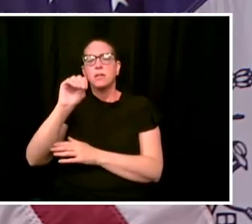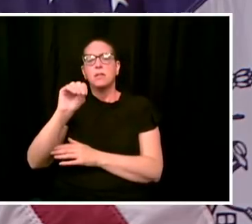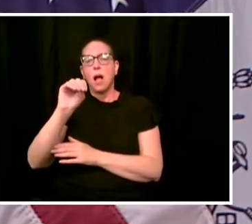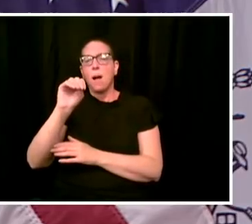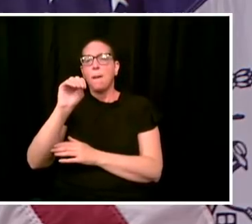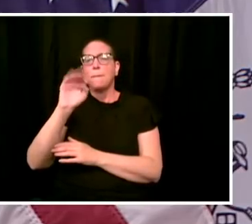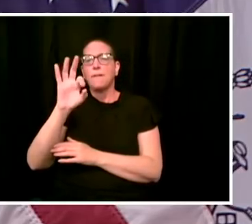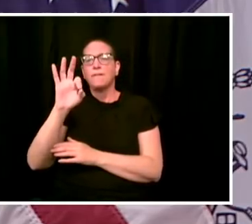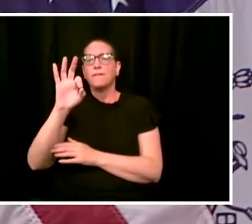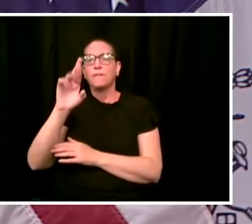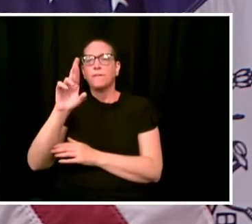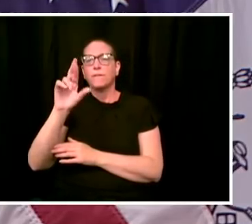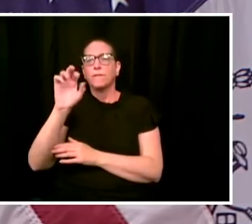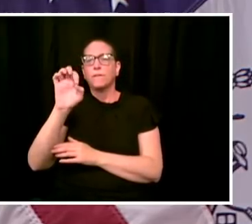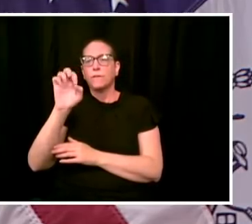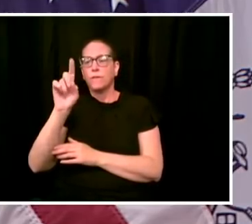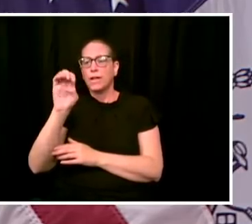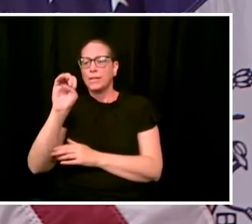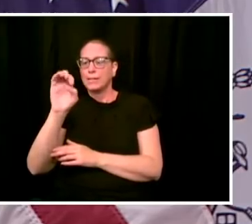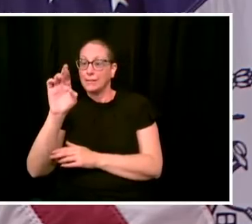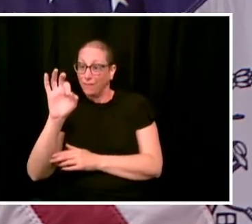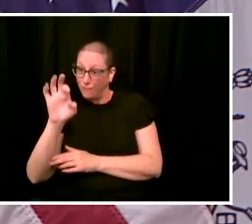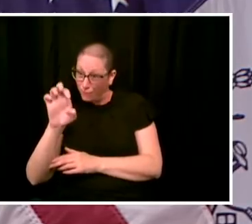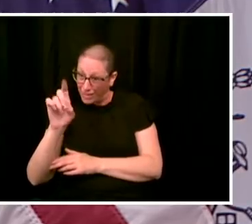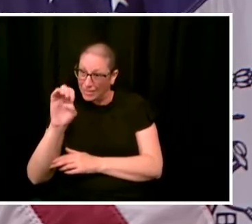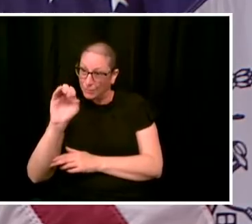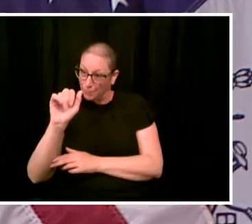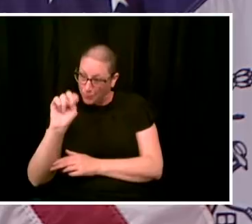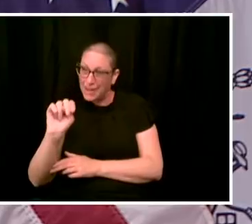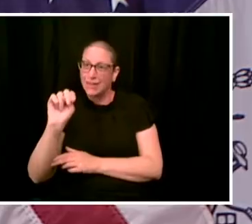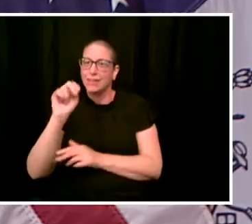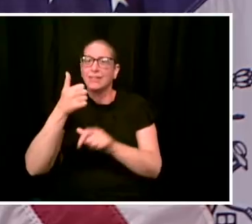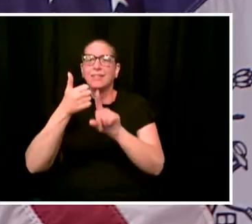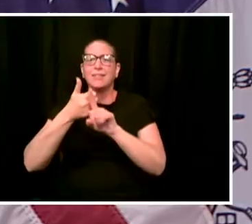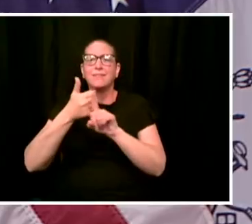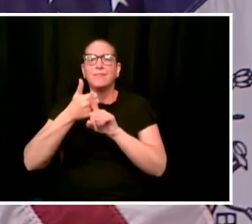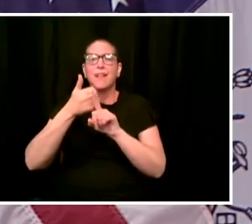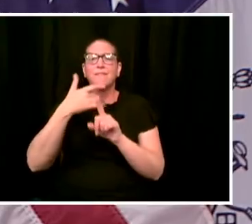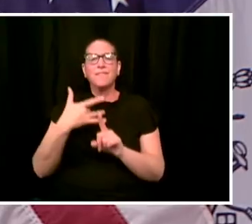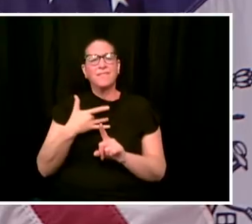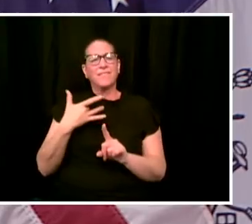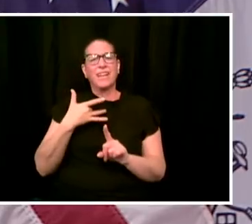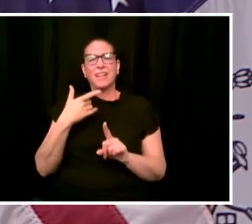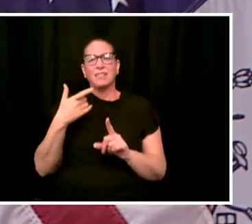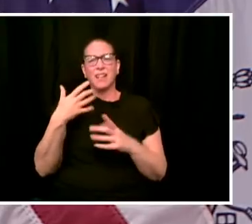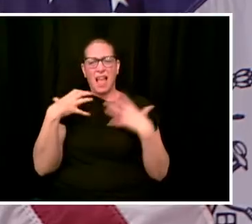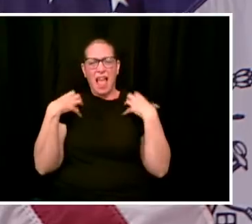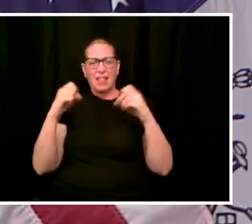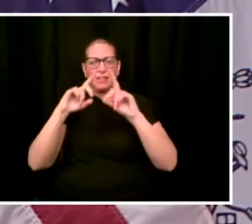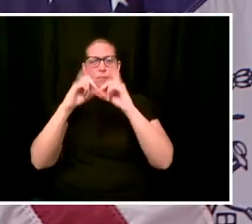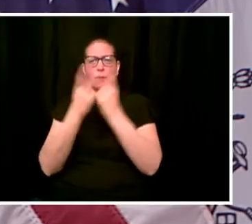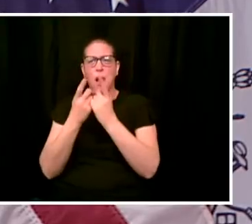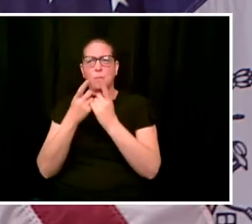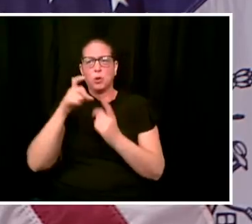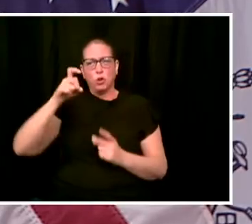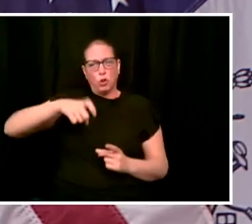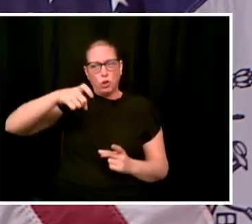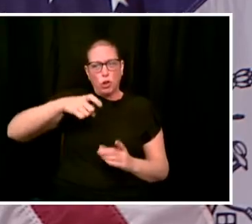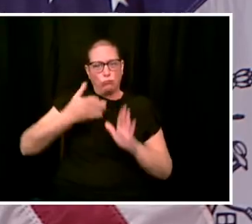AYSSHI TSS IOT N WISE, WONDERING WHAT YOUR THOUGHTS ARE ON THE CRITICISM THAT CAME OUT